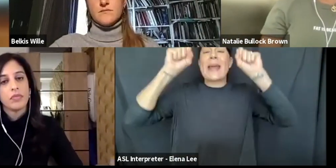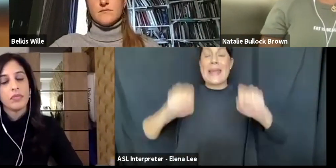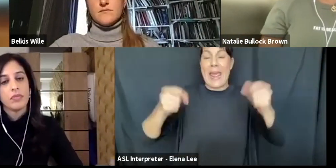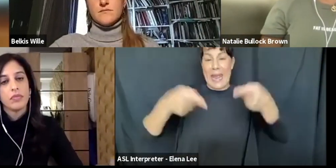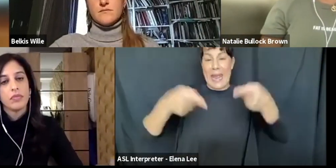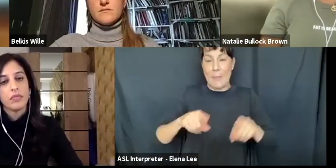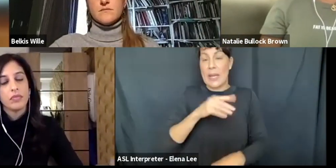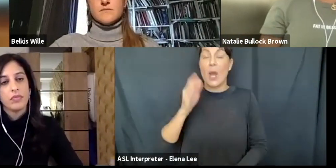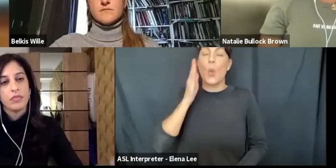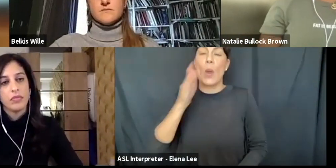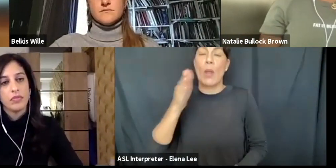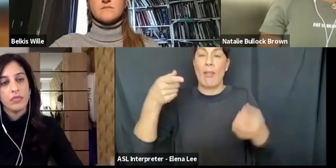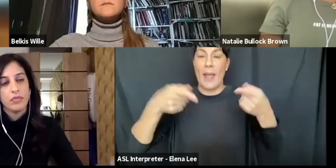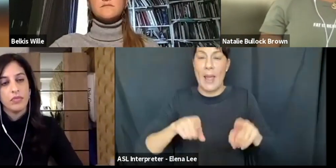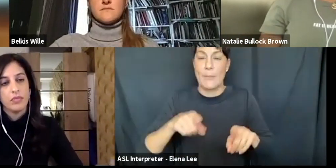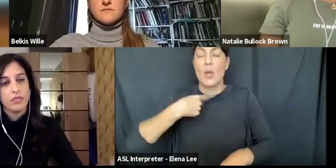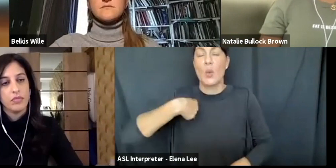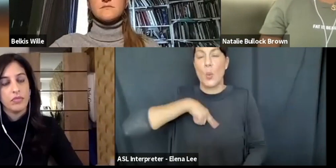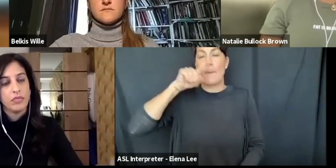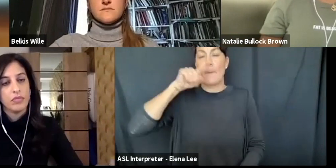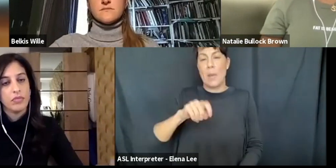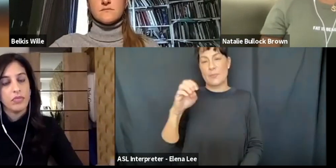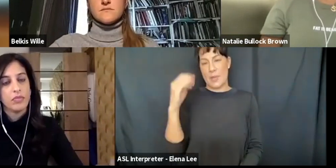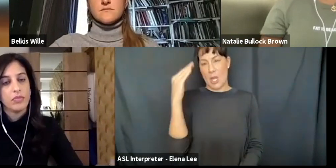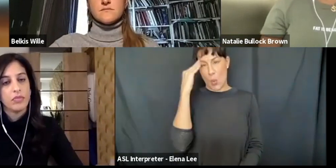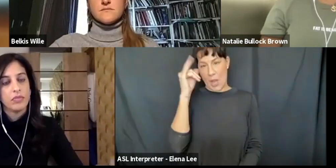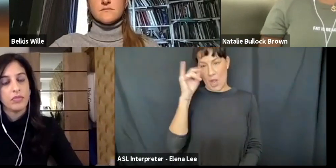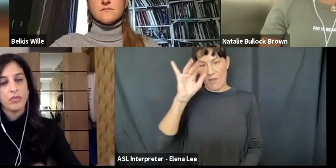is something I think that we need to establish as our guidelines.